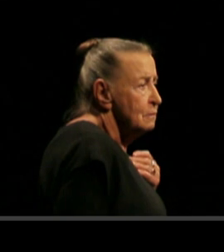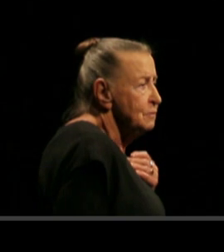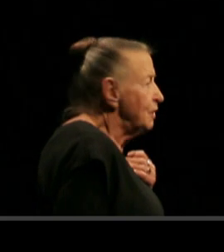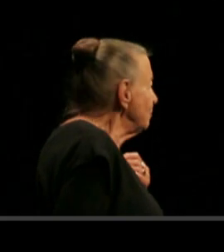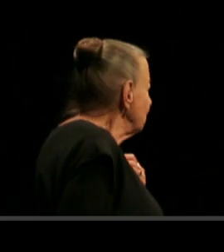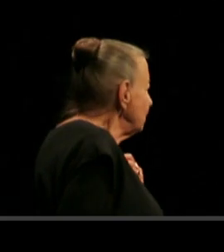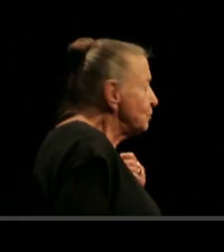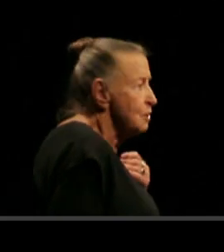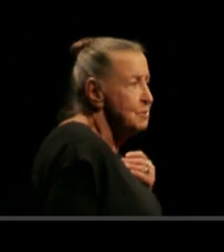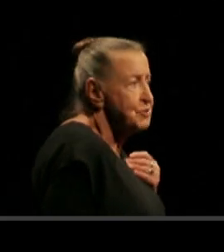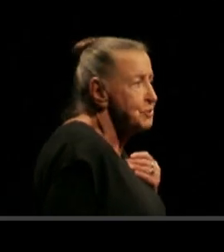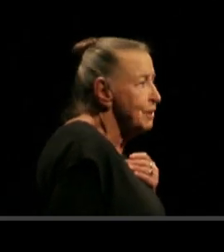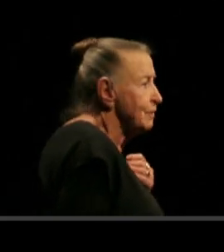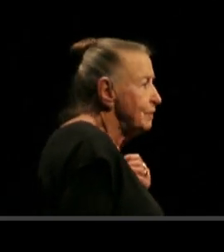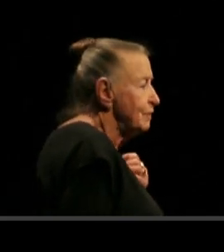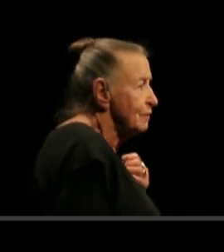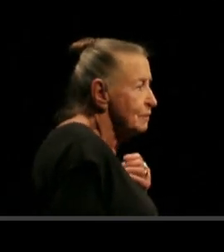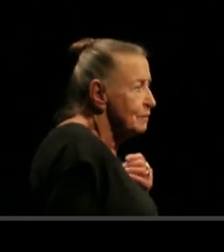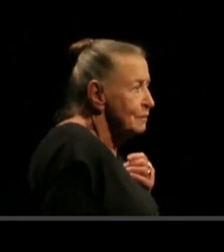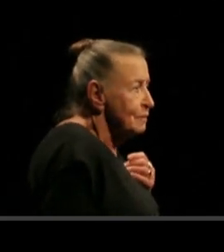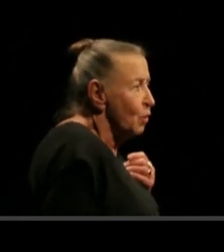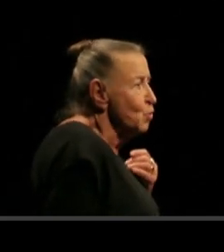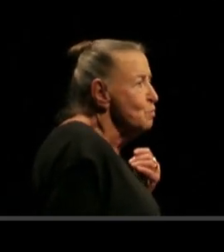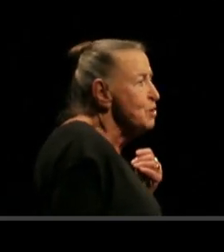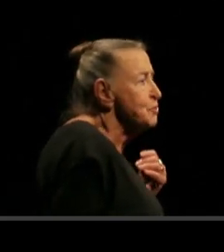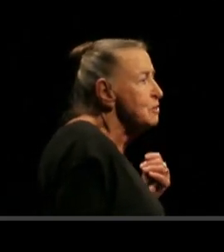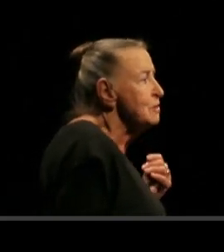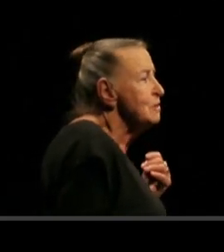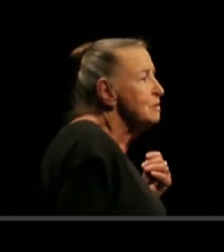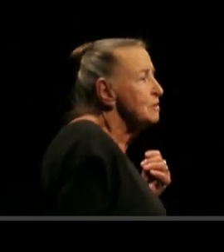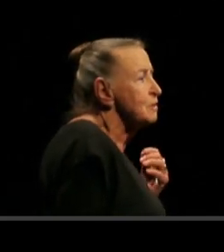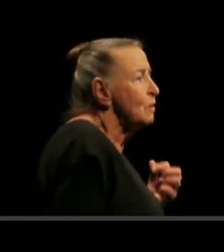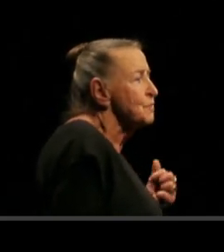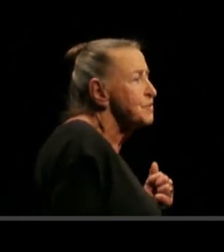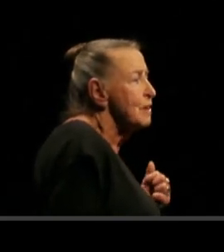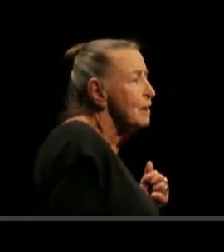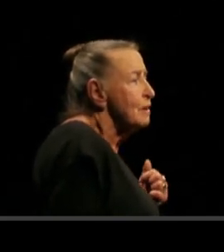Not this musician. He strikes repeatedly